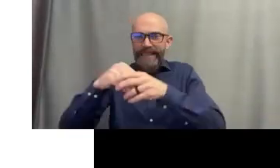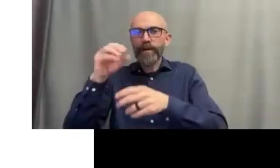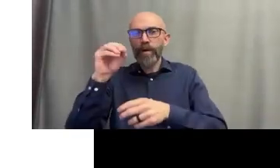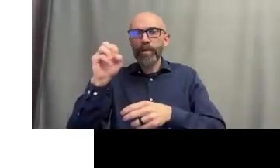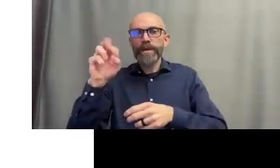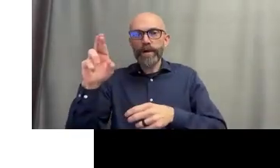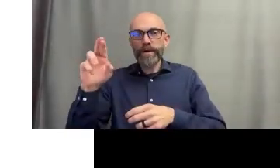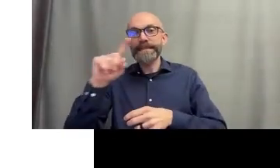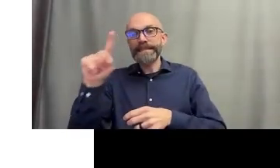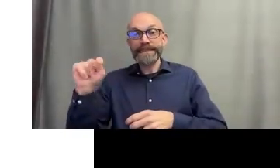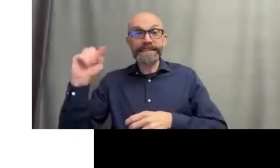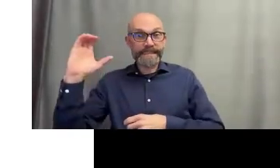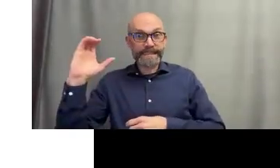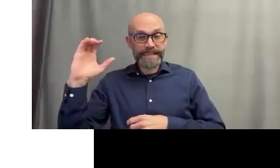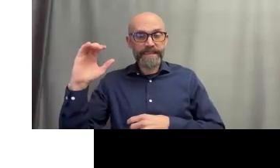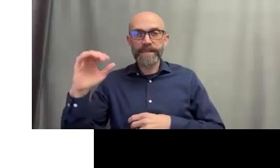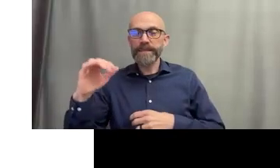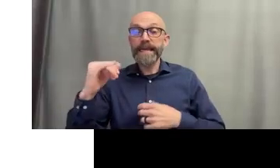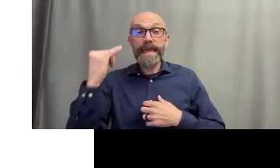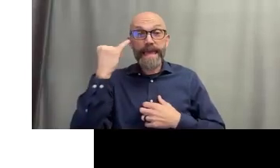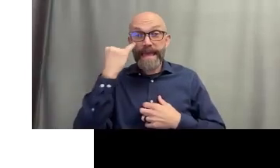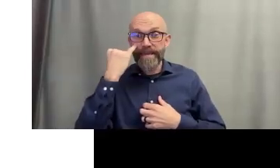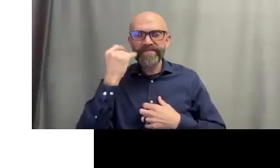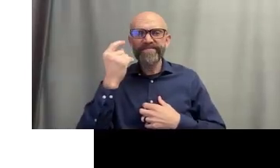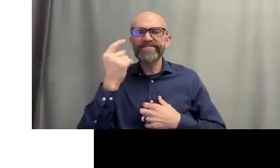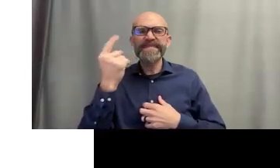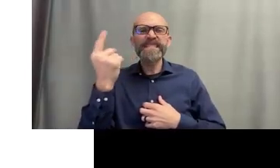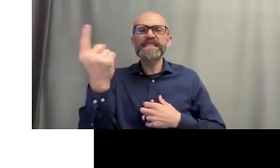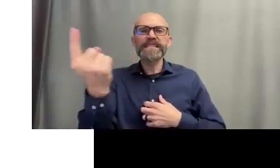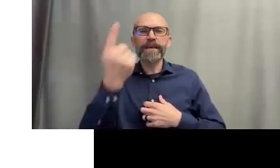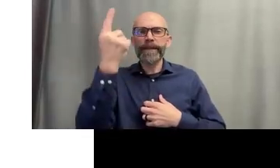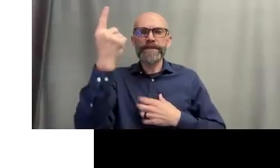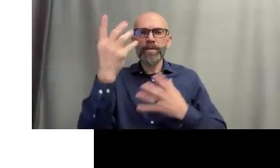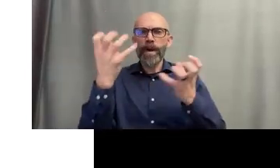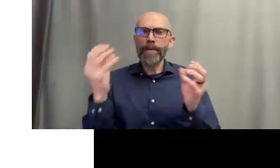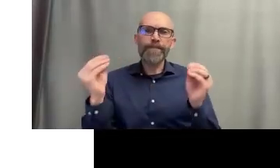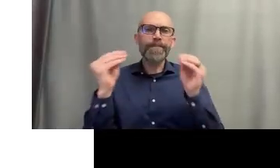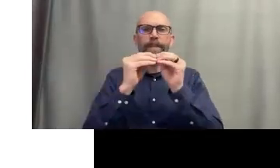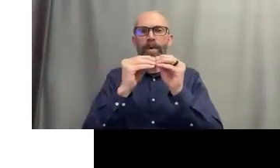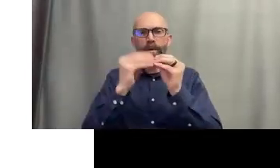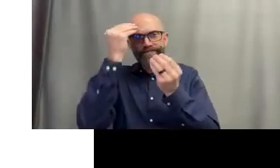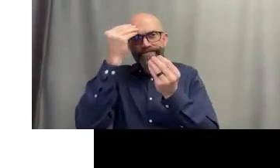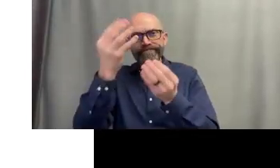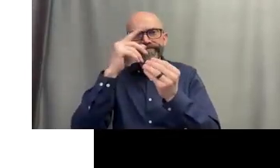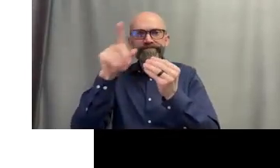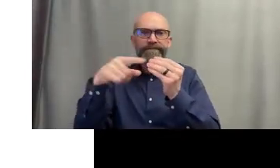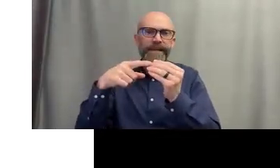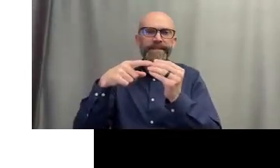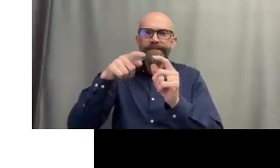so if there is something that you feel like you want more of, you want more information on a particular topic,